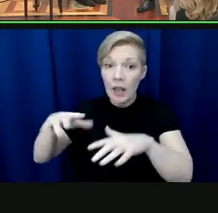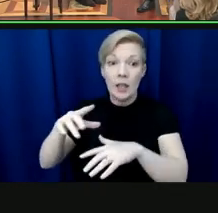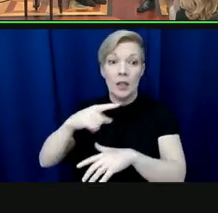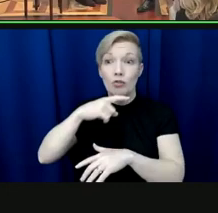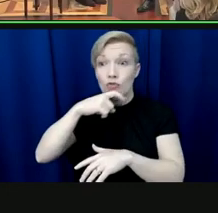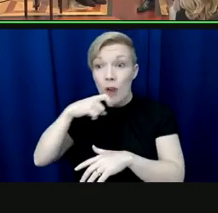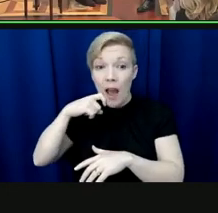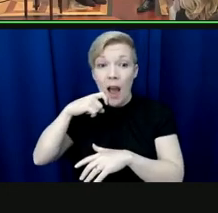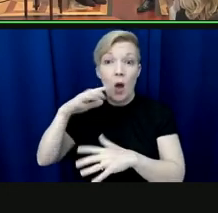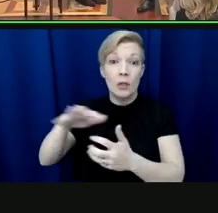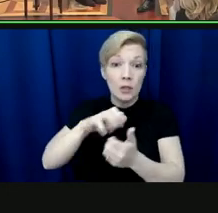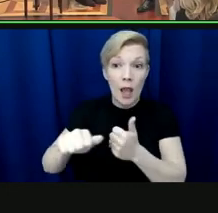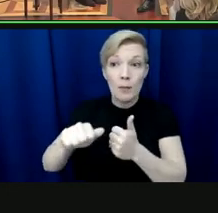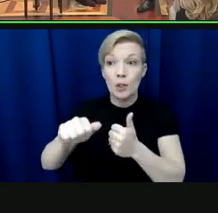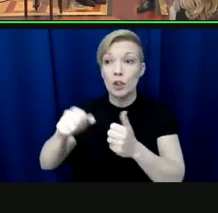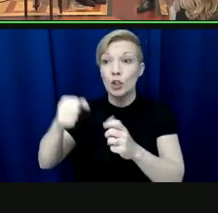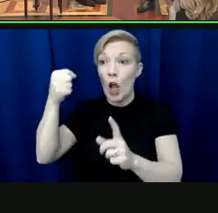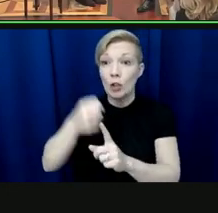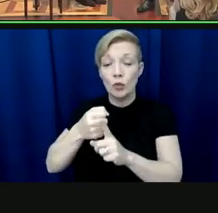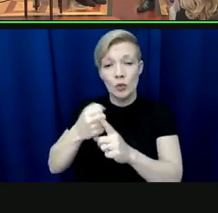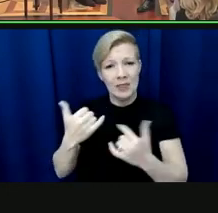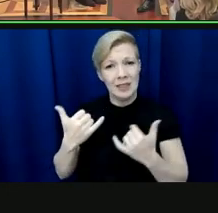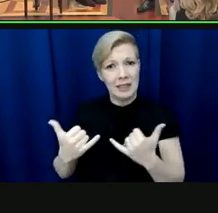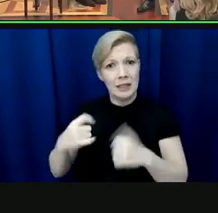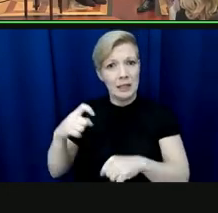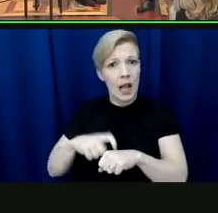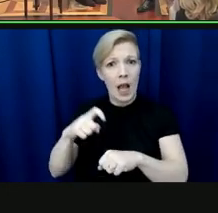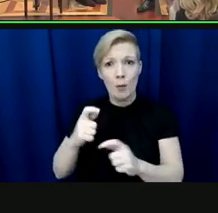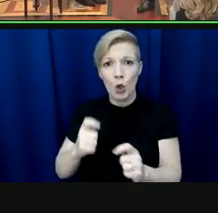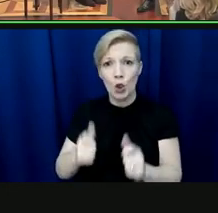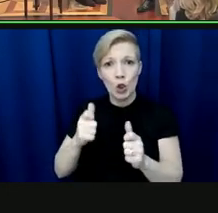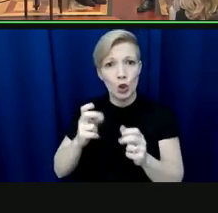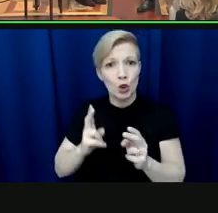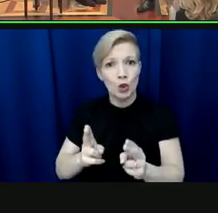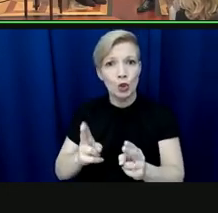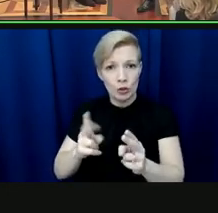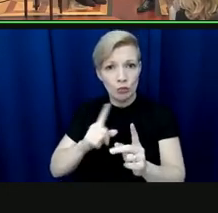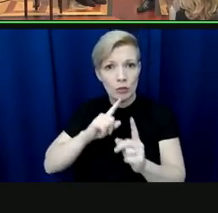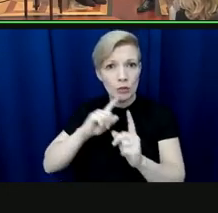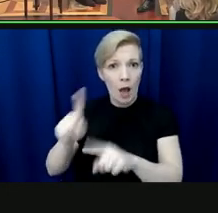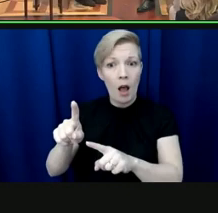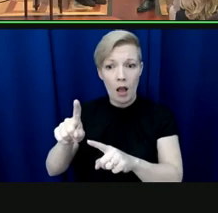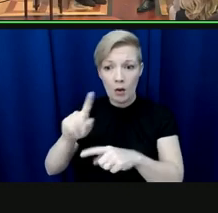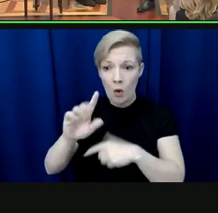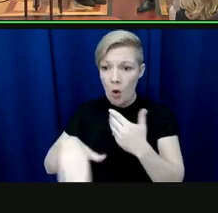A time of urgency to respond to that, of course. And while those are all daunting and difficult,